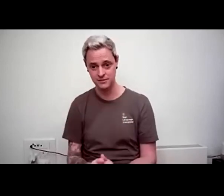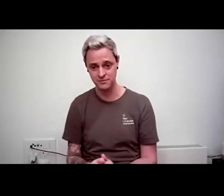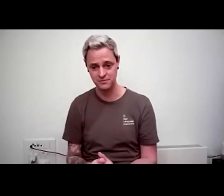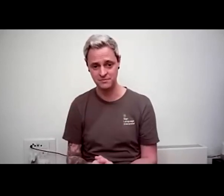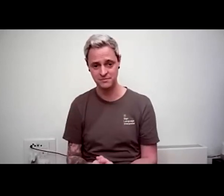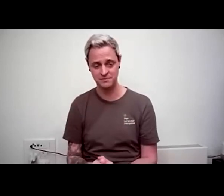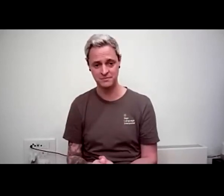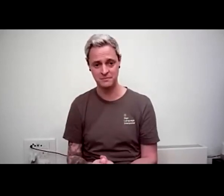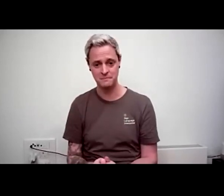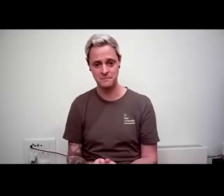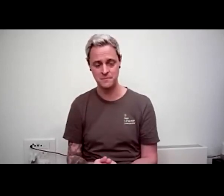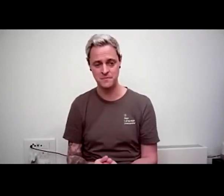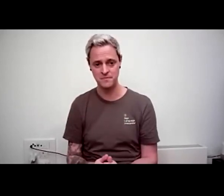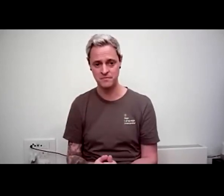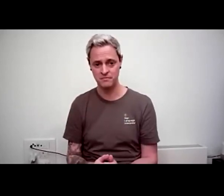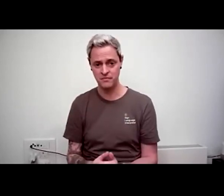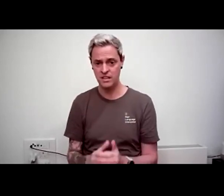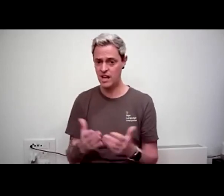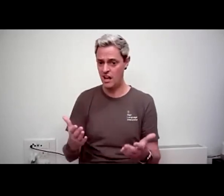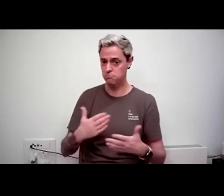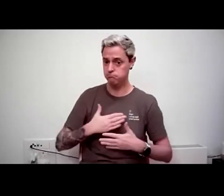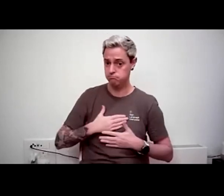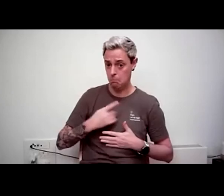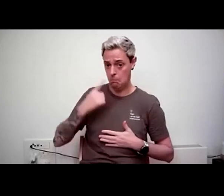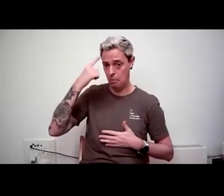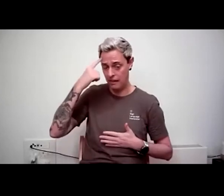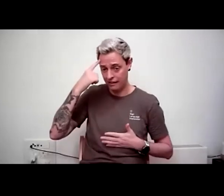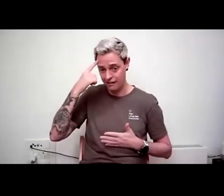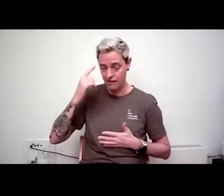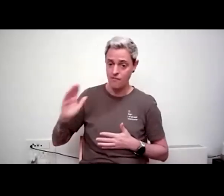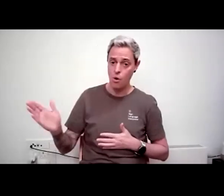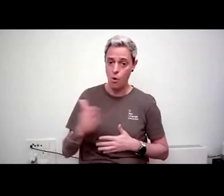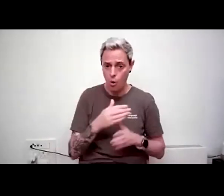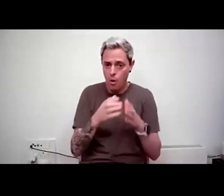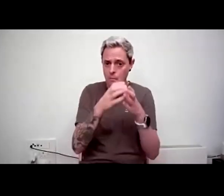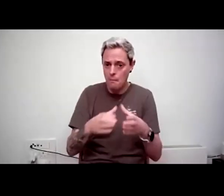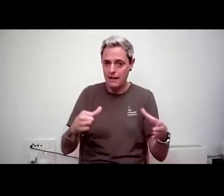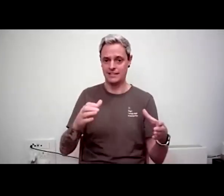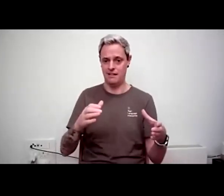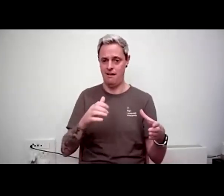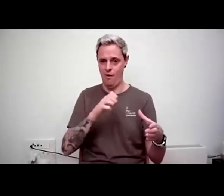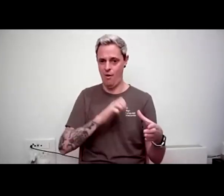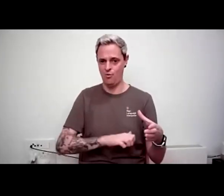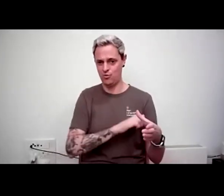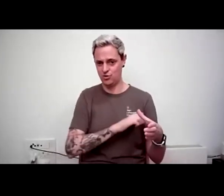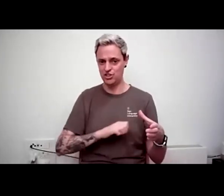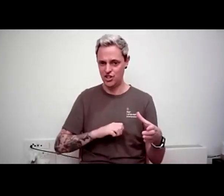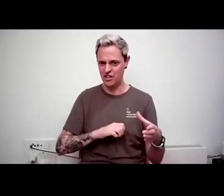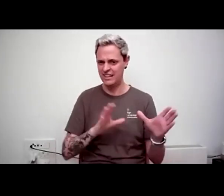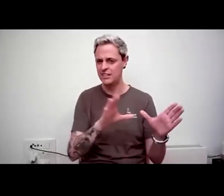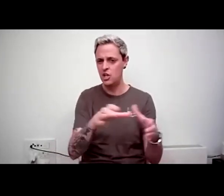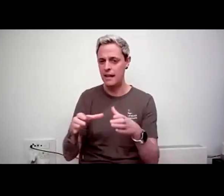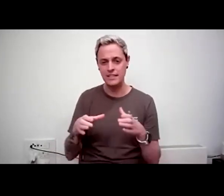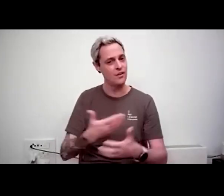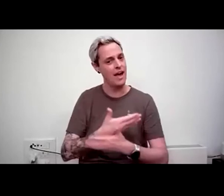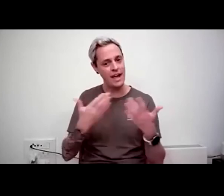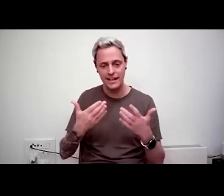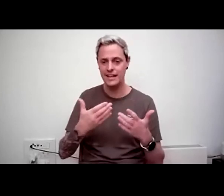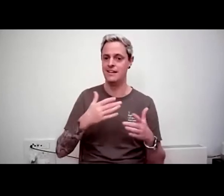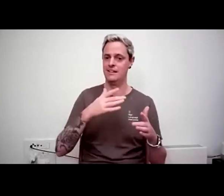Now, happily, as far as I’m aware all major Christian denominations will now now baptise people of various diversities and disabilities.